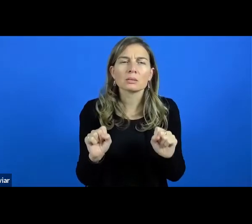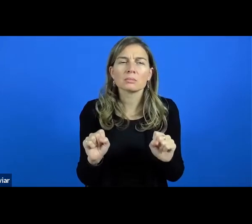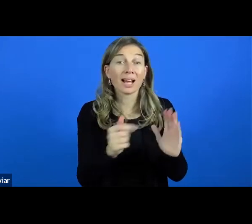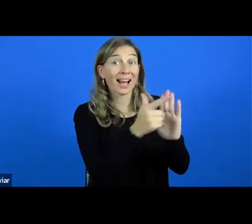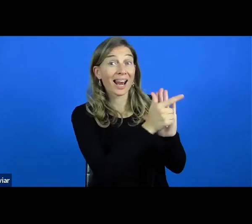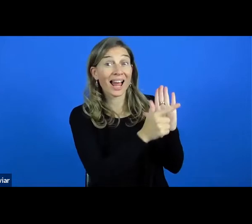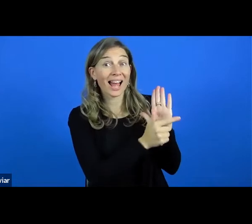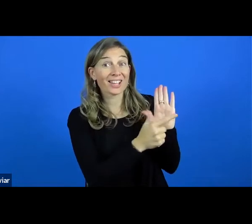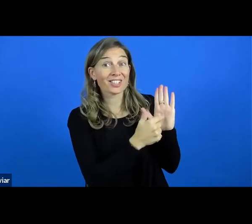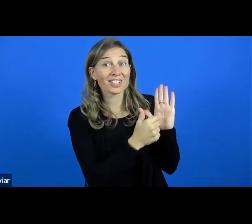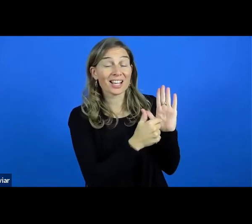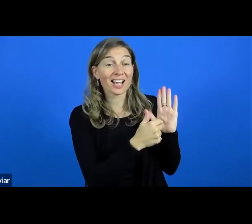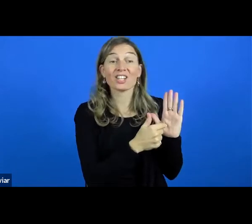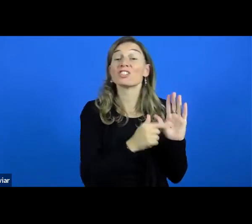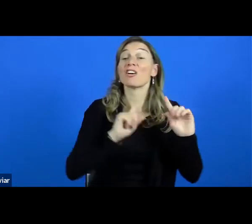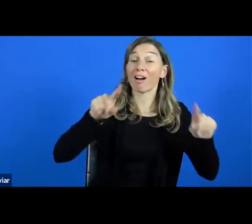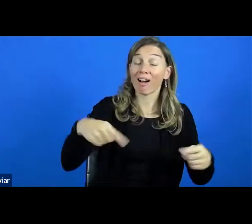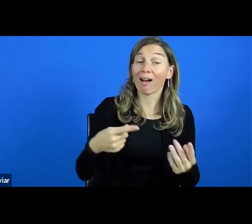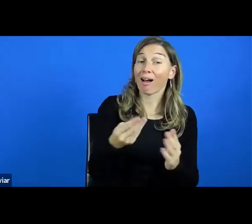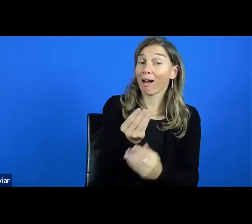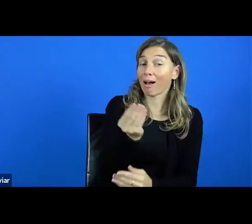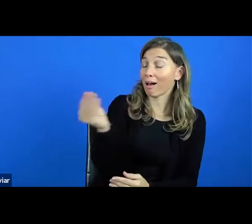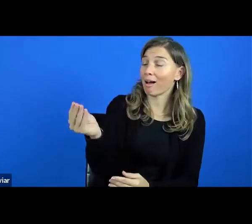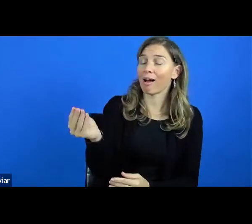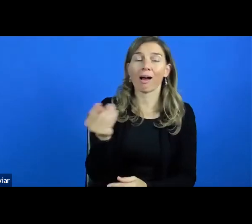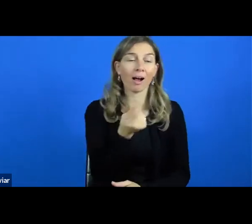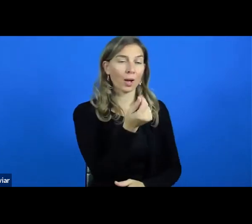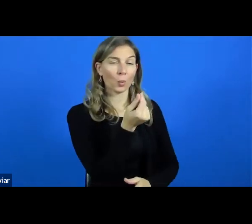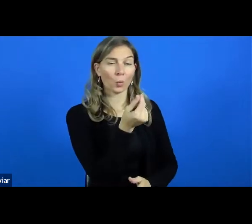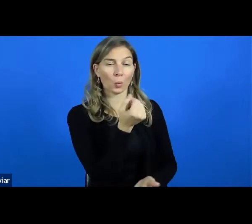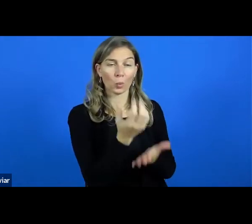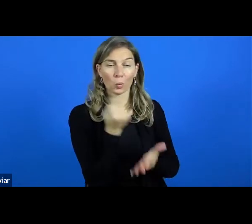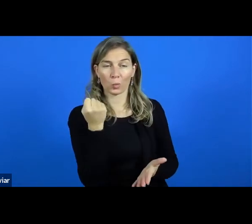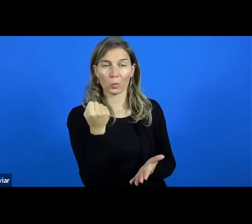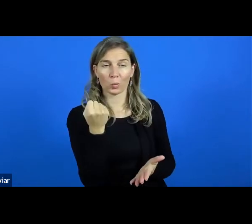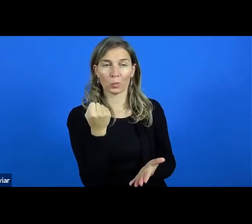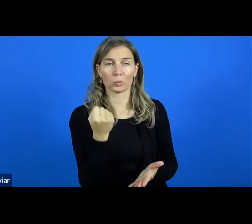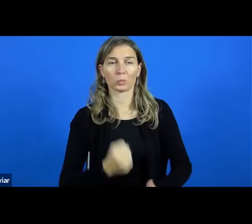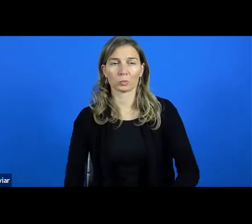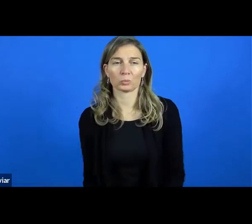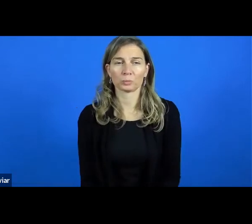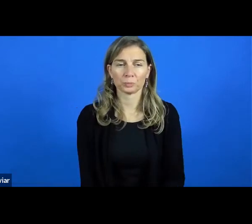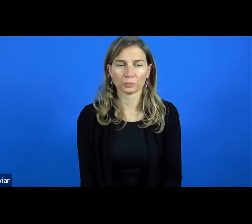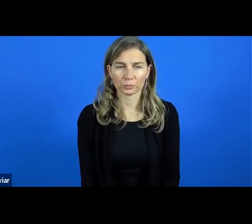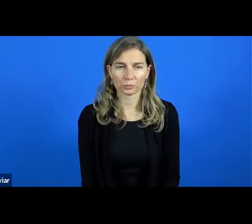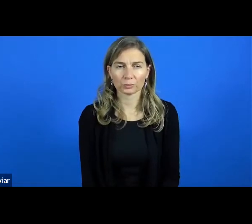because of what they were doing so the choice of the black rogue to be aware of the contract.